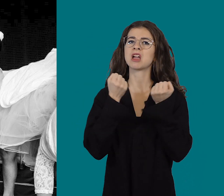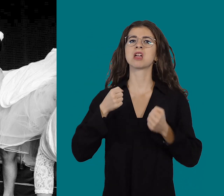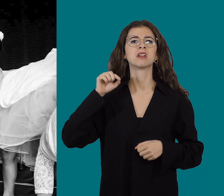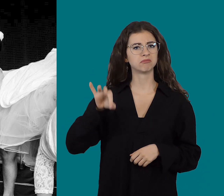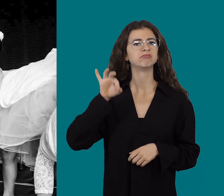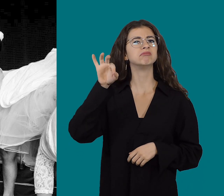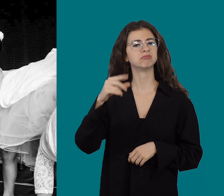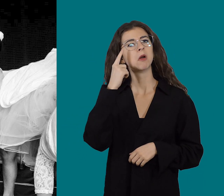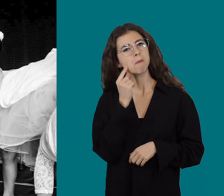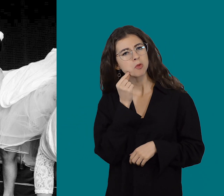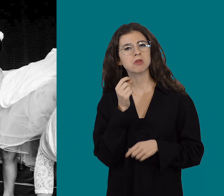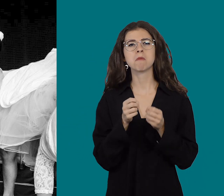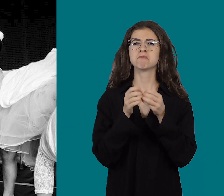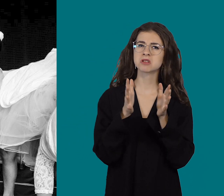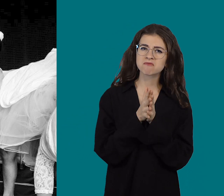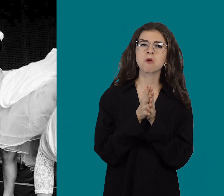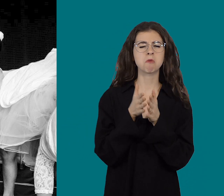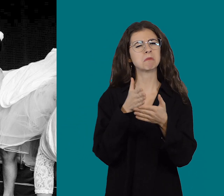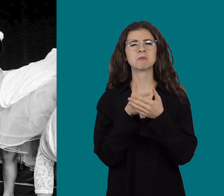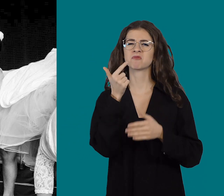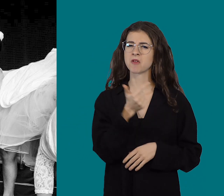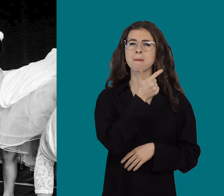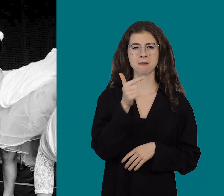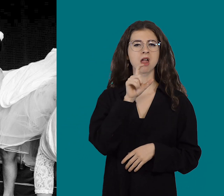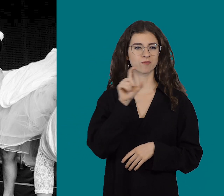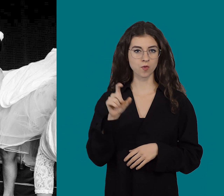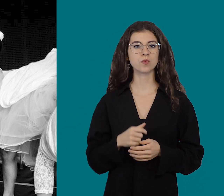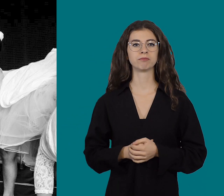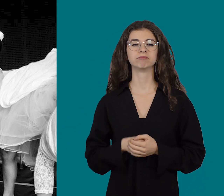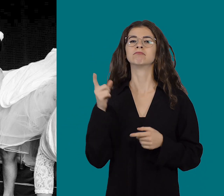on Mondays and Wednesdays, so at least twice a week.